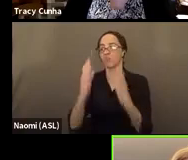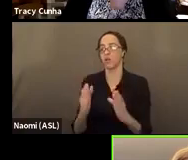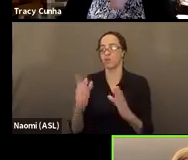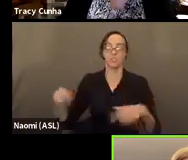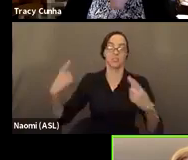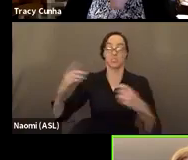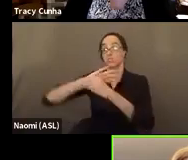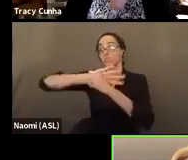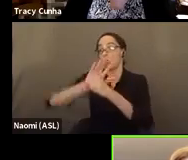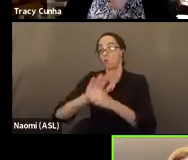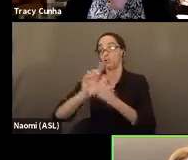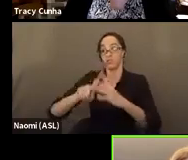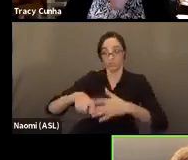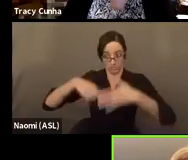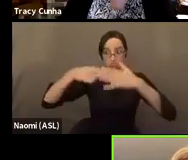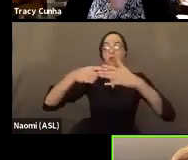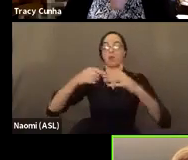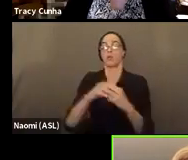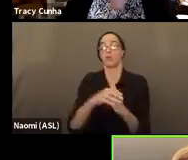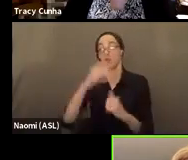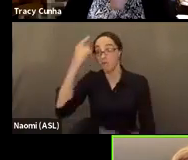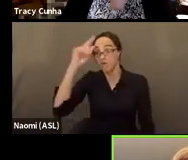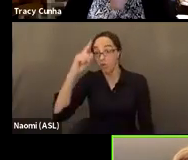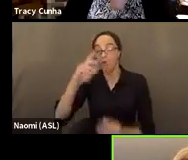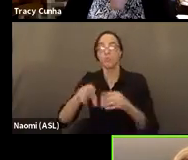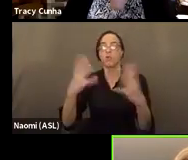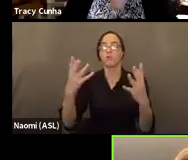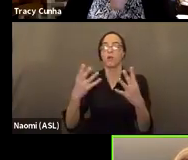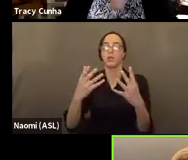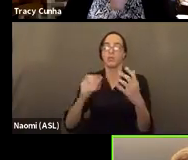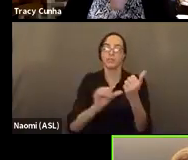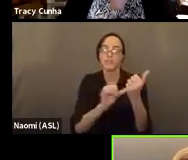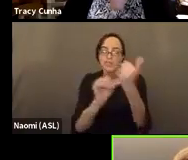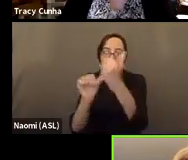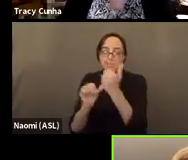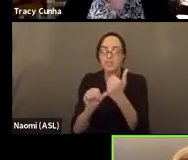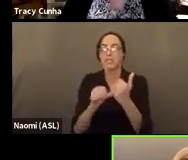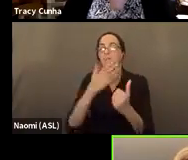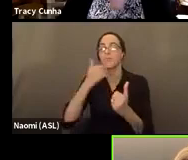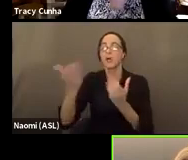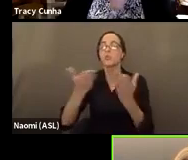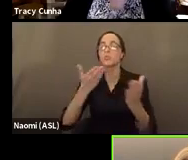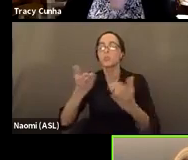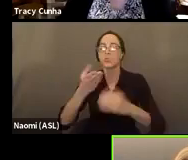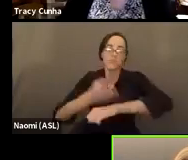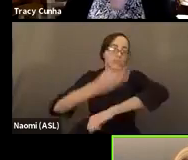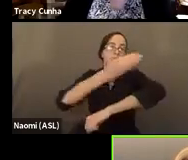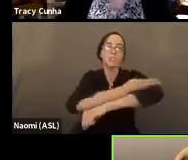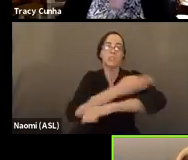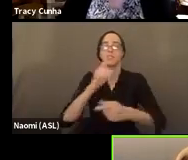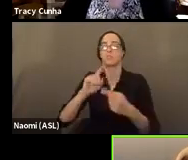and to provide better services to our seniors and disabled community in this time of covid i will